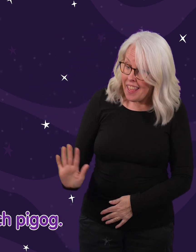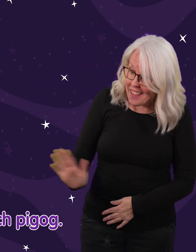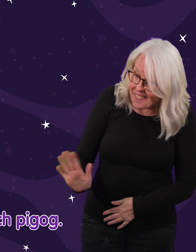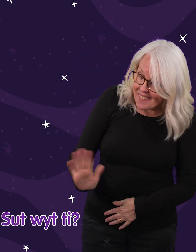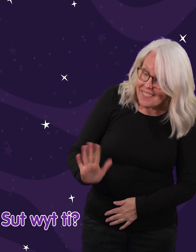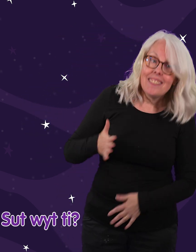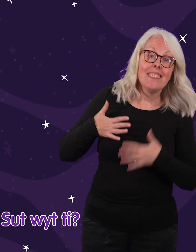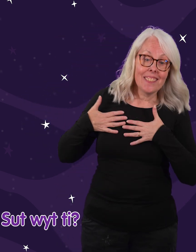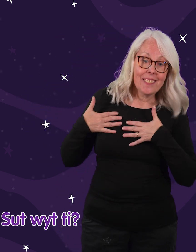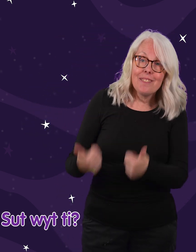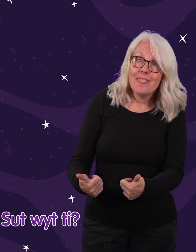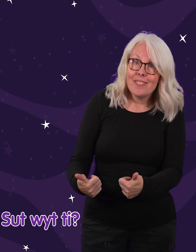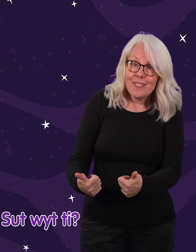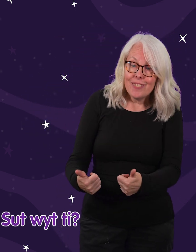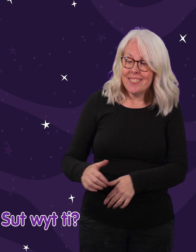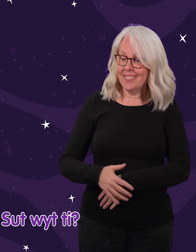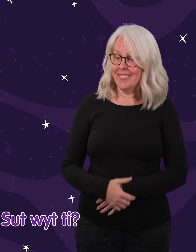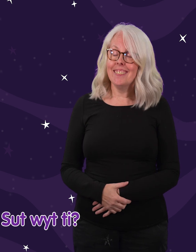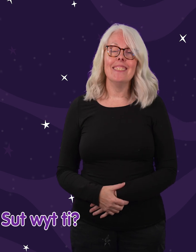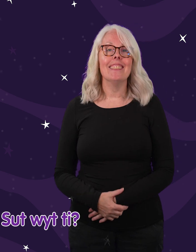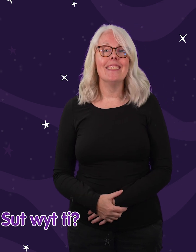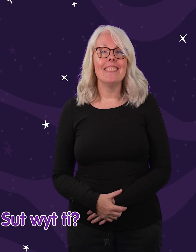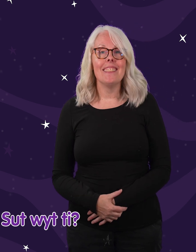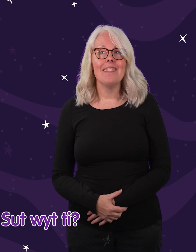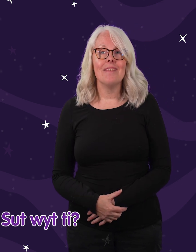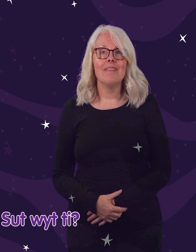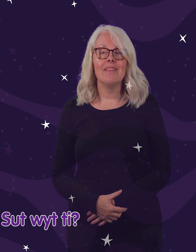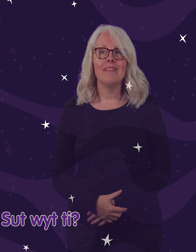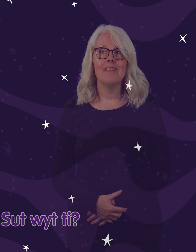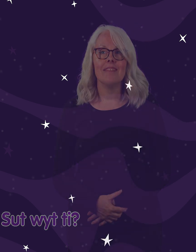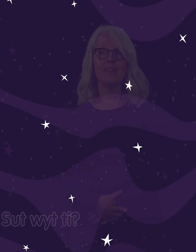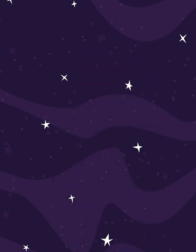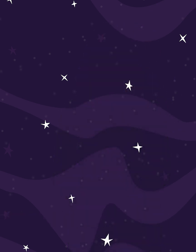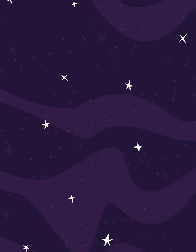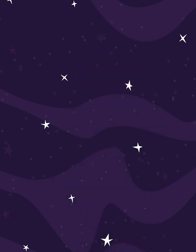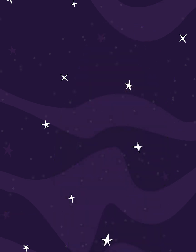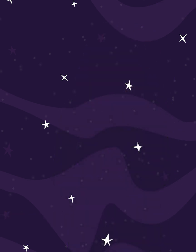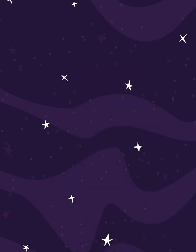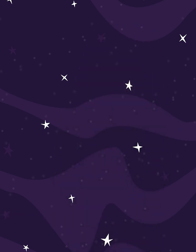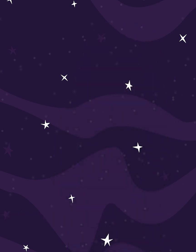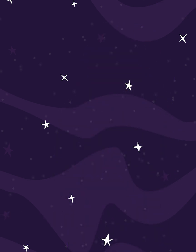Hello hedgehog. How are you?